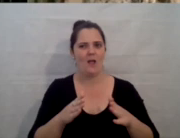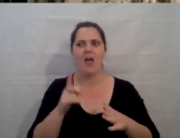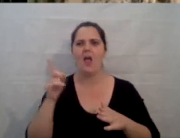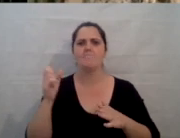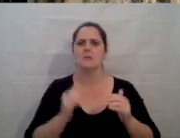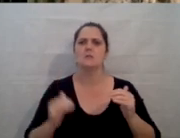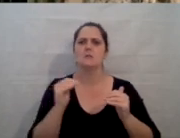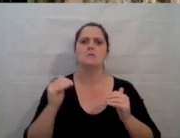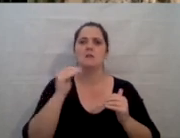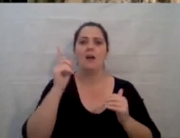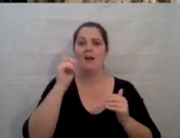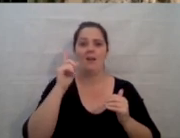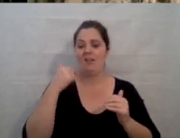even had to go through a process of learning something called an